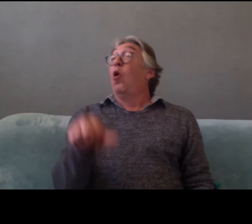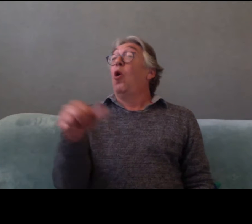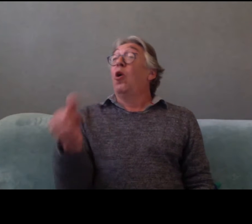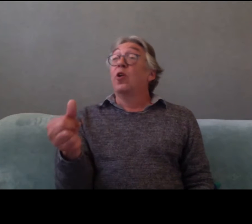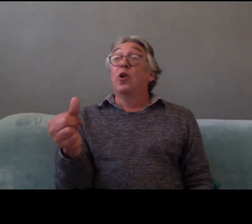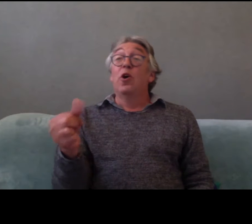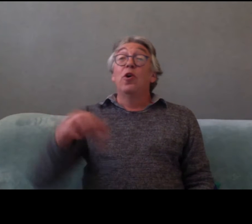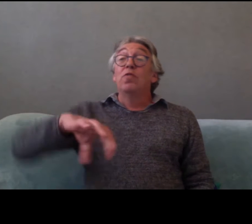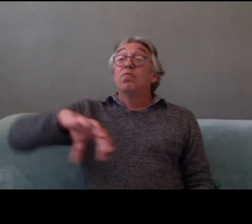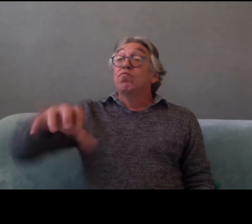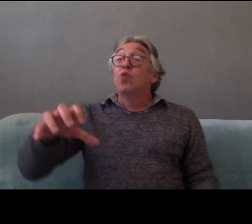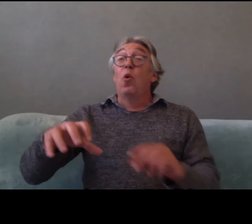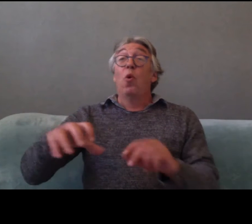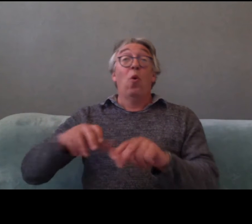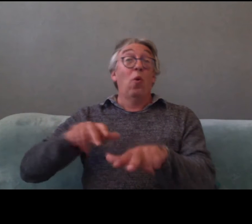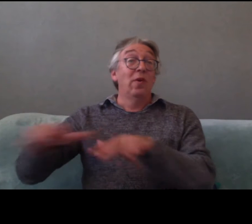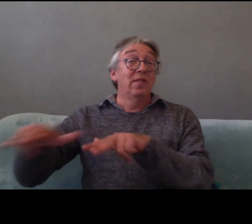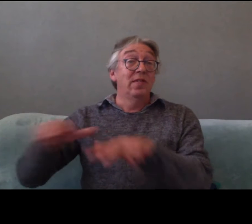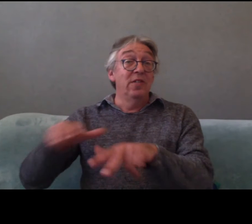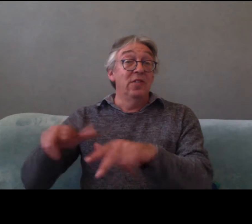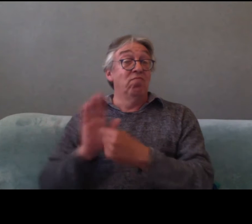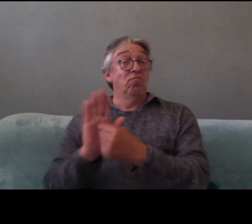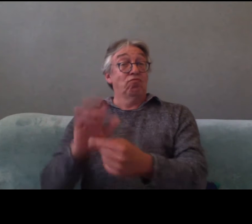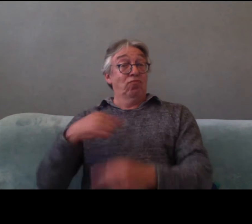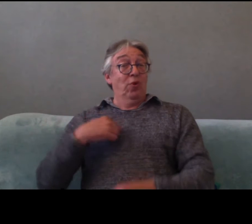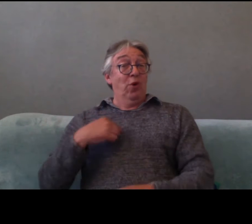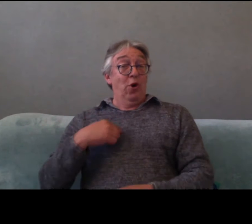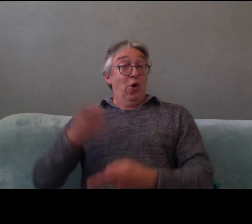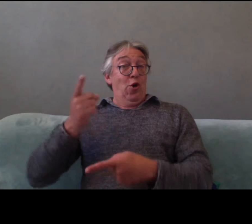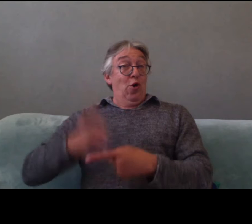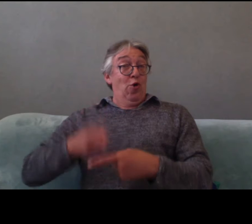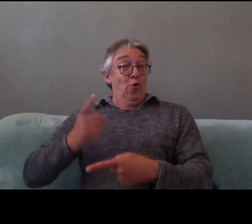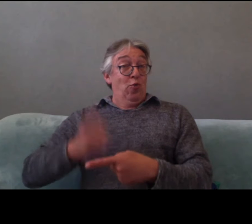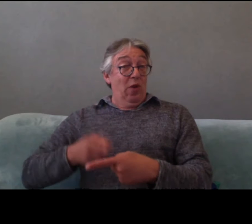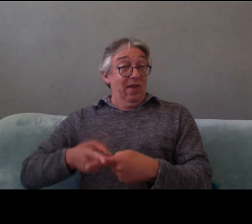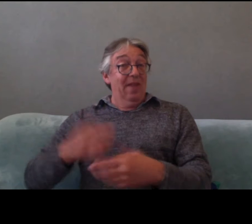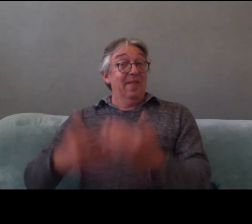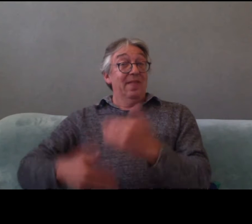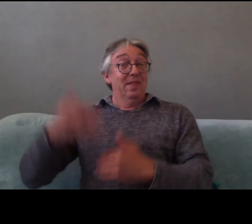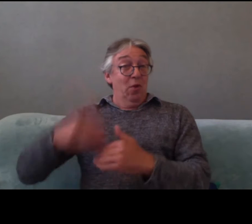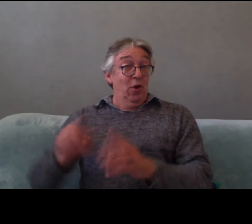like mine in Greece, or the Latvian one that is with us.